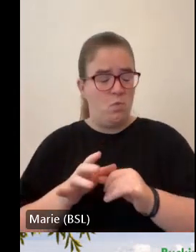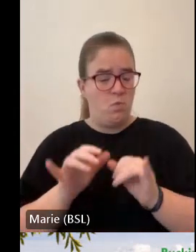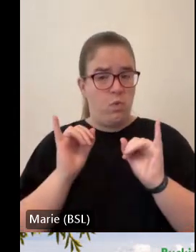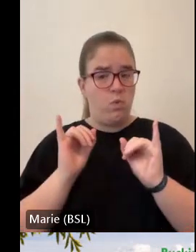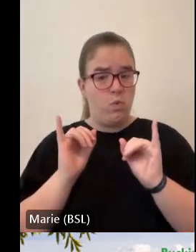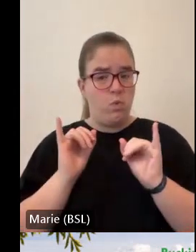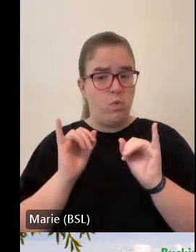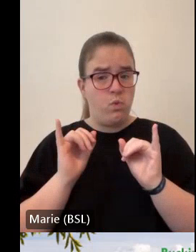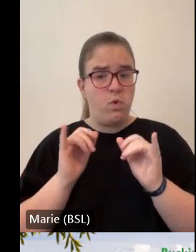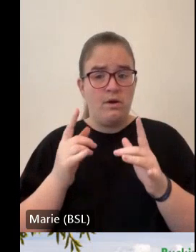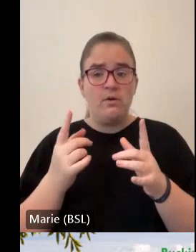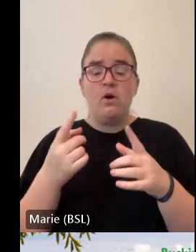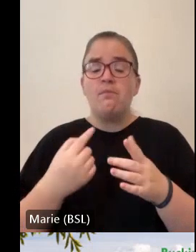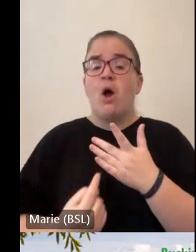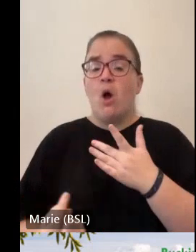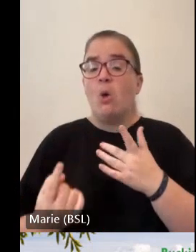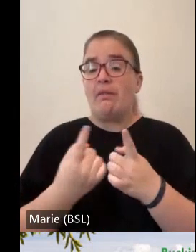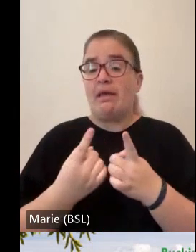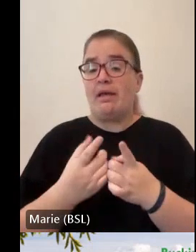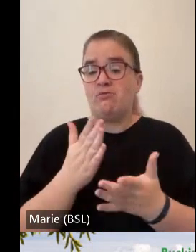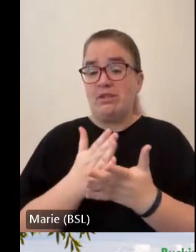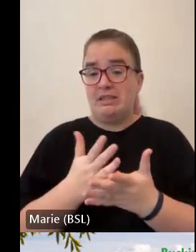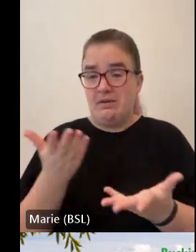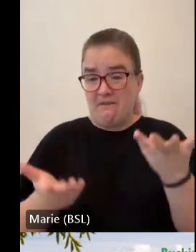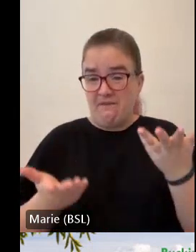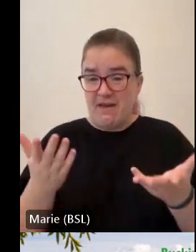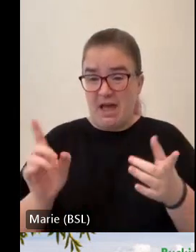Yeah, the the the only fair outcome was ever gonna be a